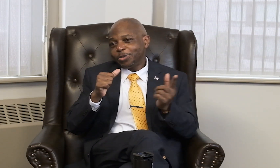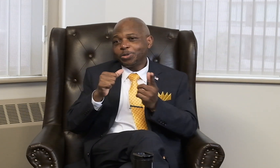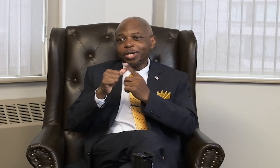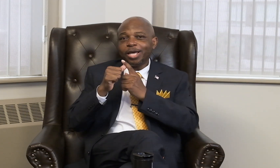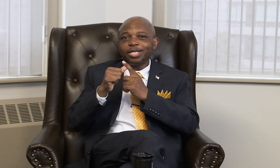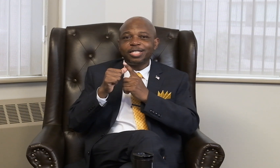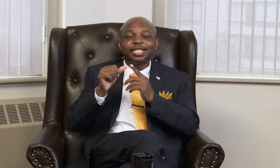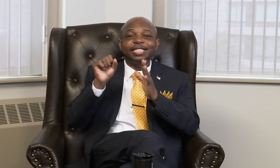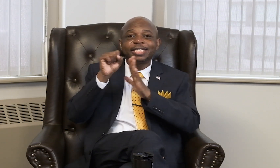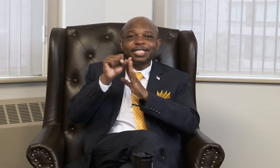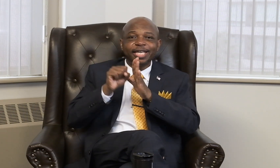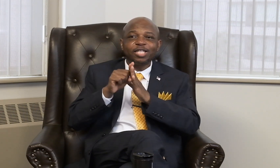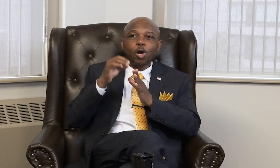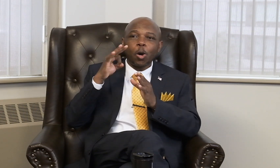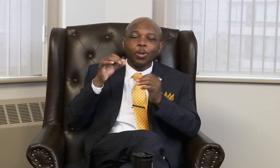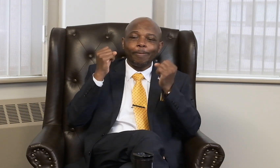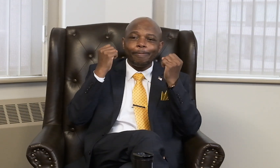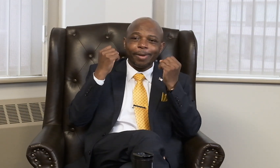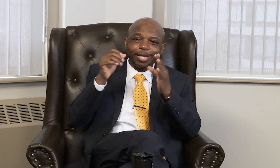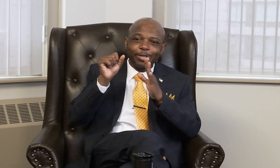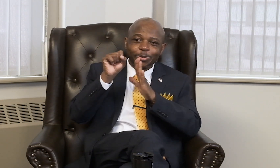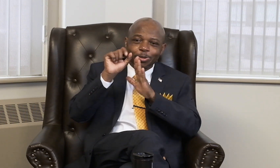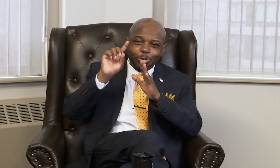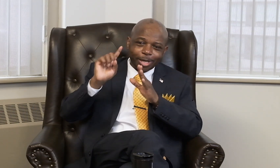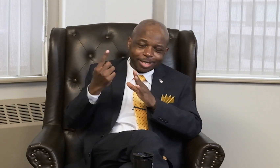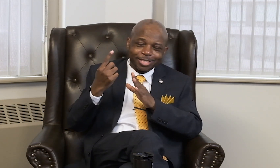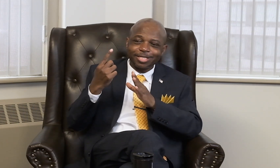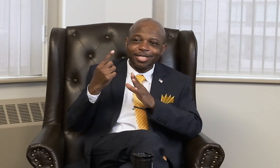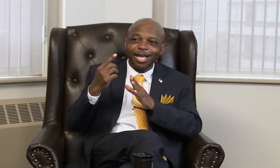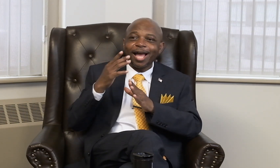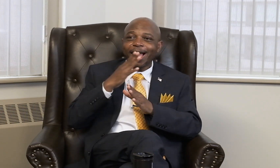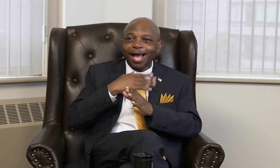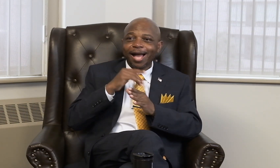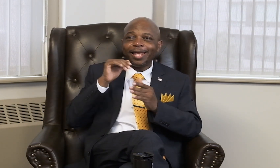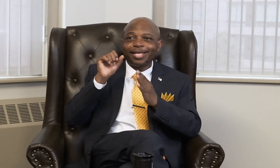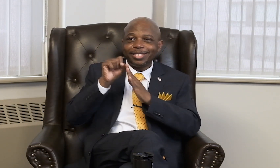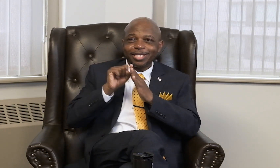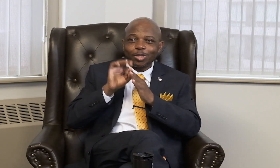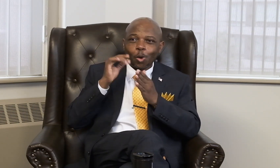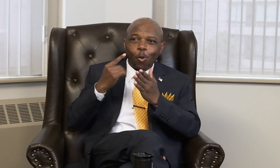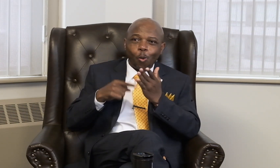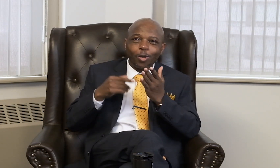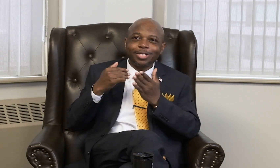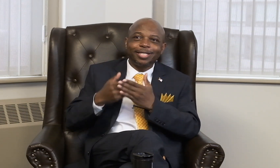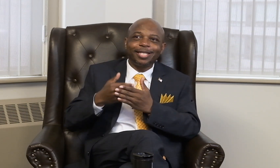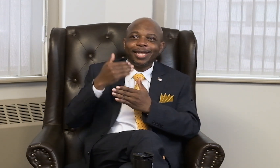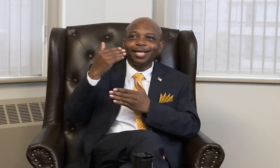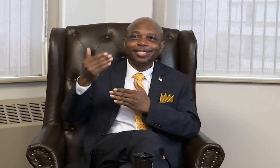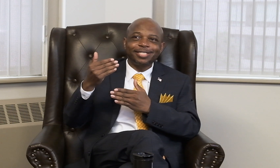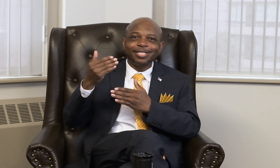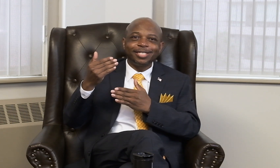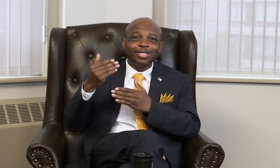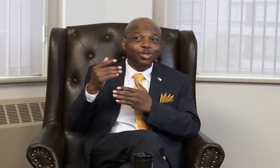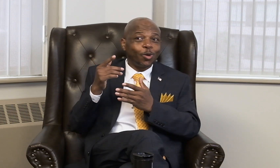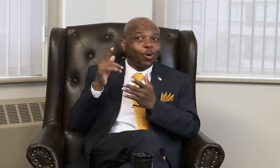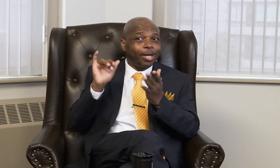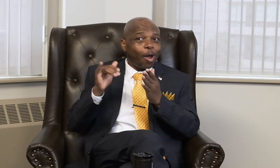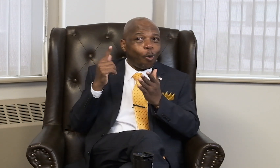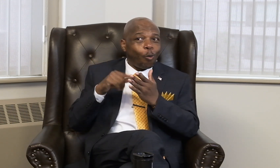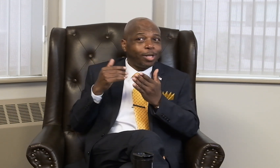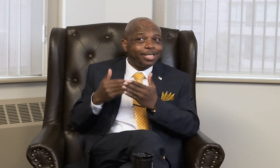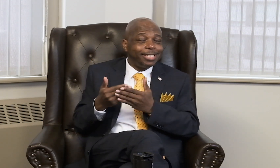Massachusetts is the state of many firsts and it’s also the state of “What is next?” So,